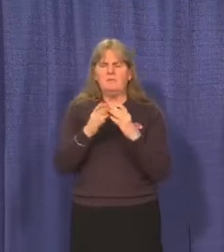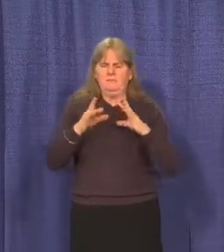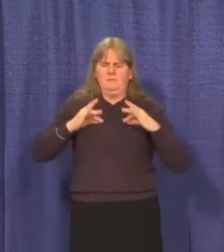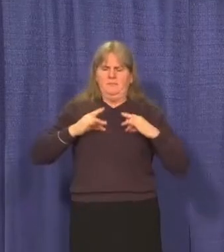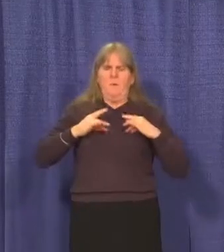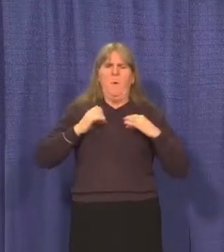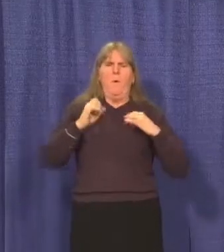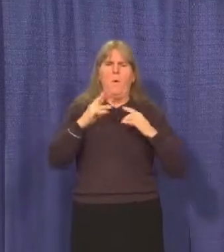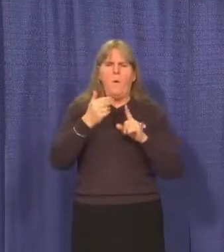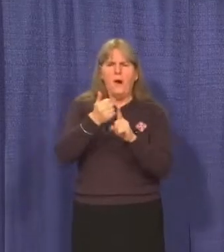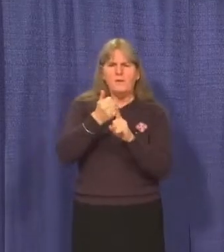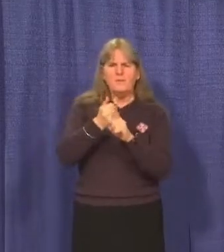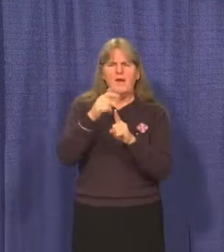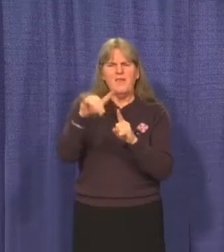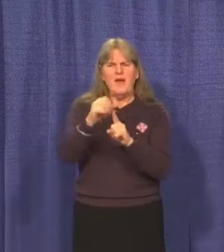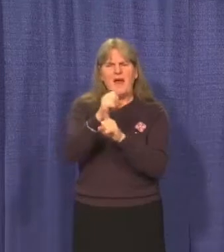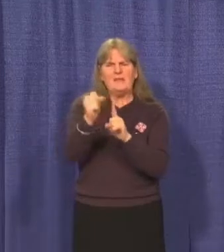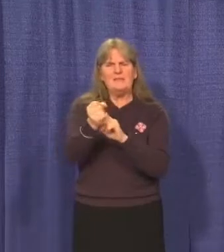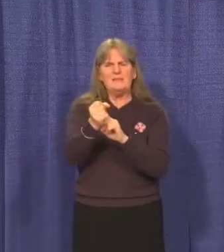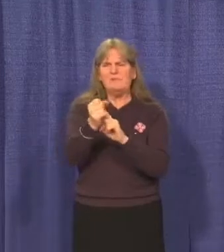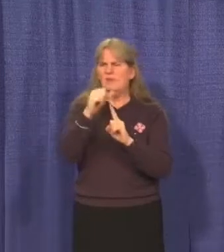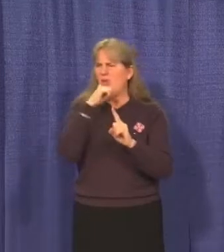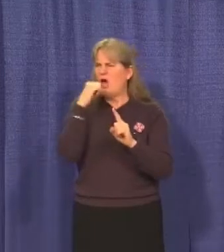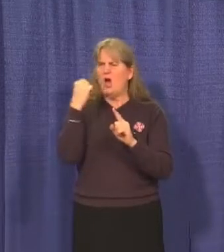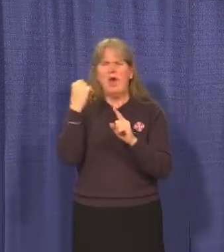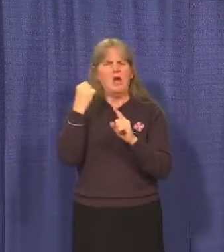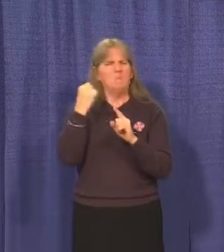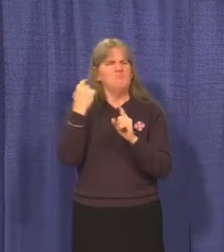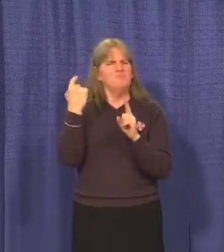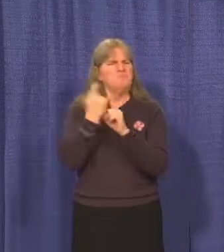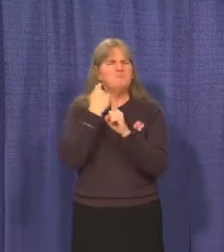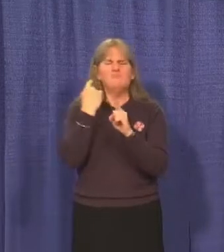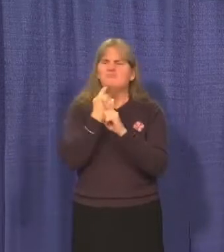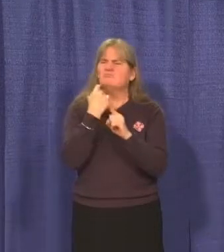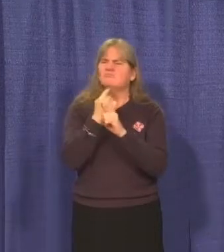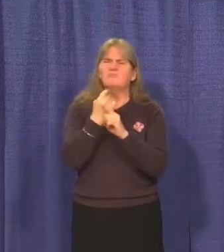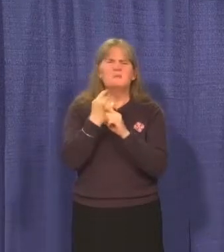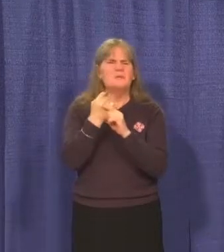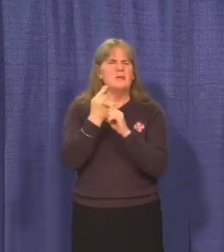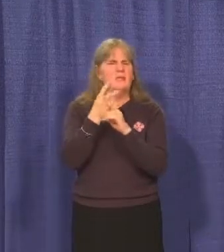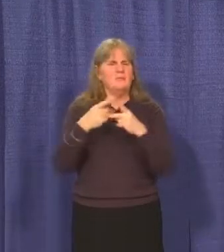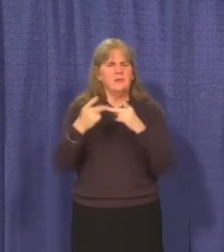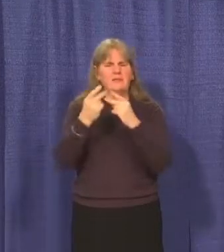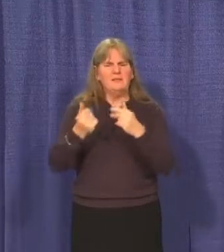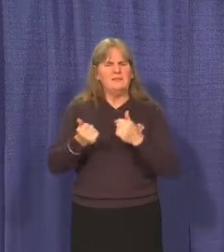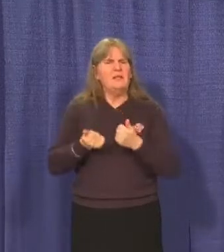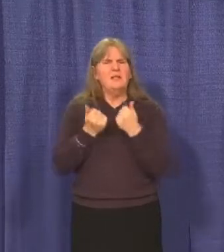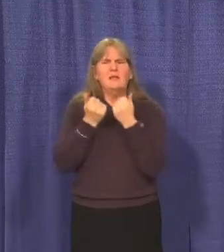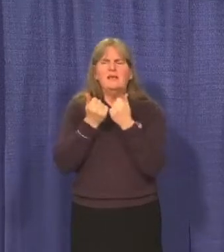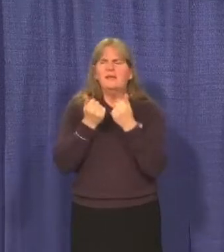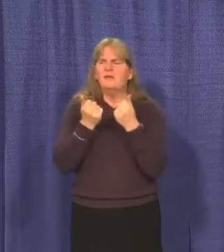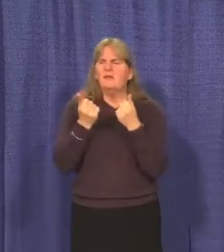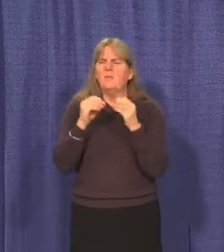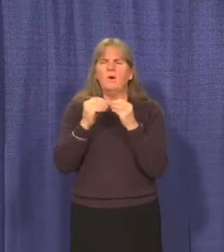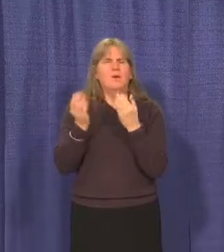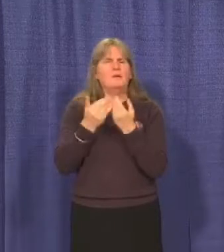or because they are living in unstable settings where spread of COVID-19 may happen more